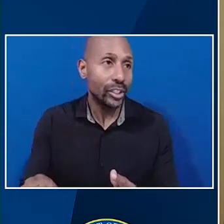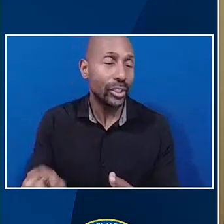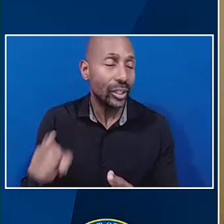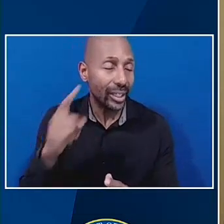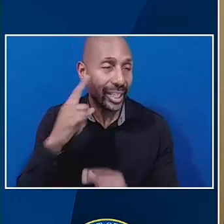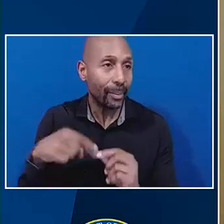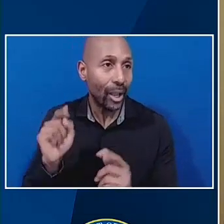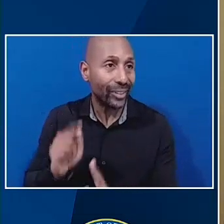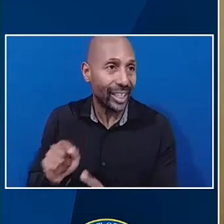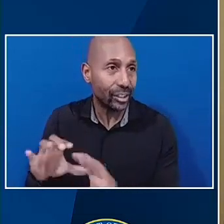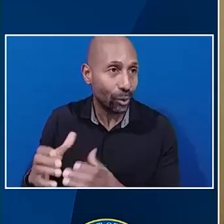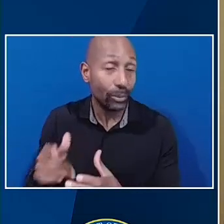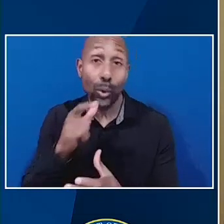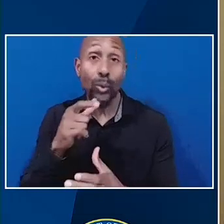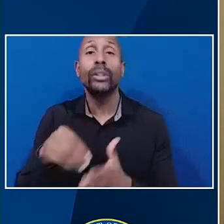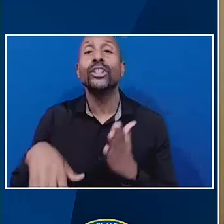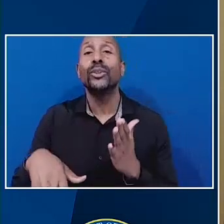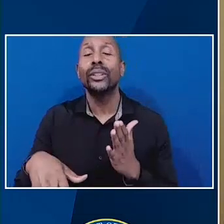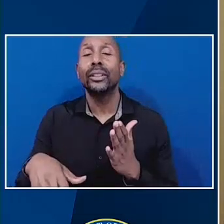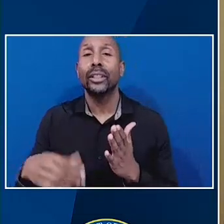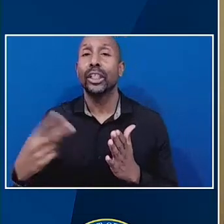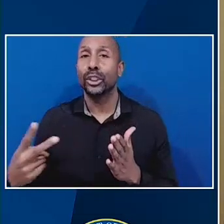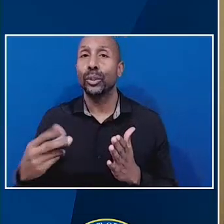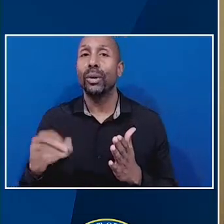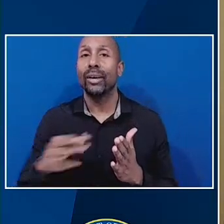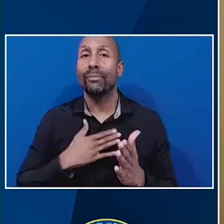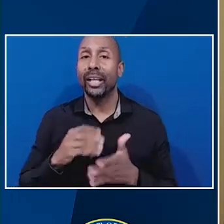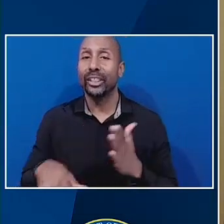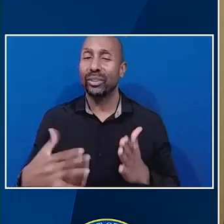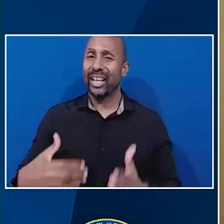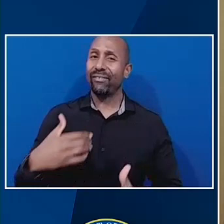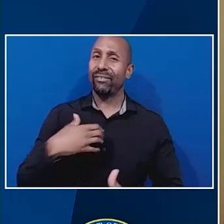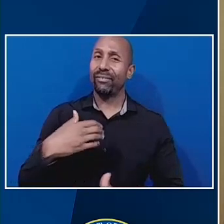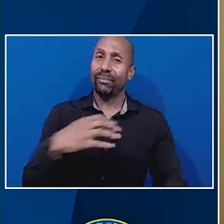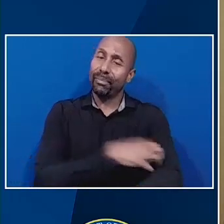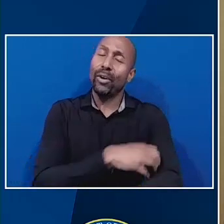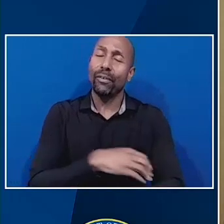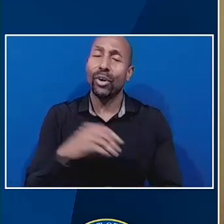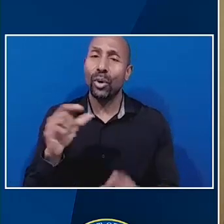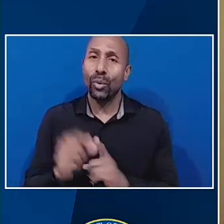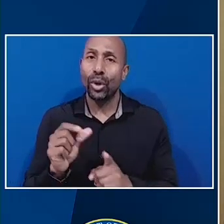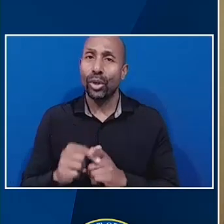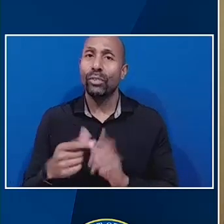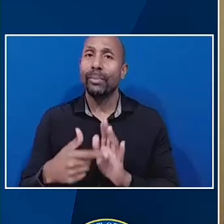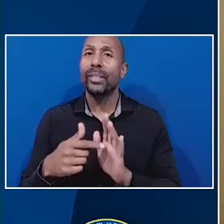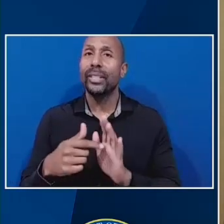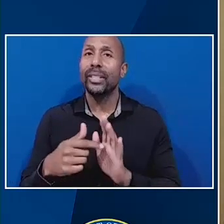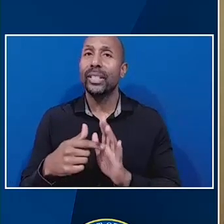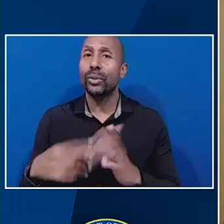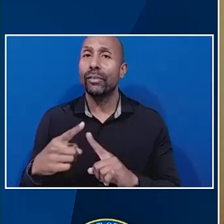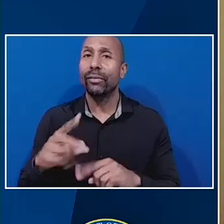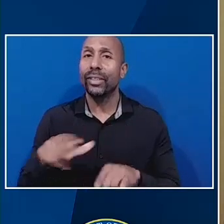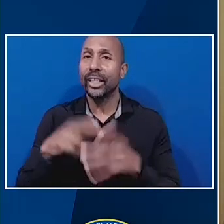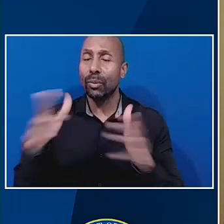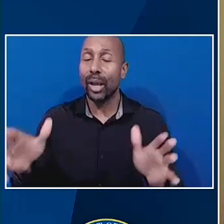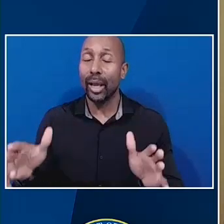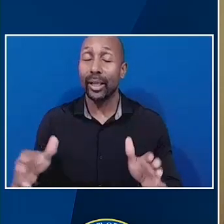Here are the powerful words of two of my students as a representation of students from all over the country. Student A. I'm a first-generation college student in